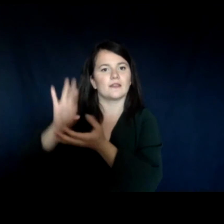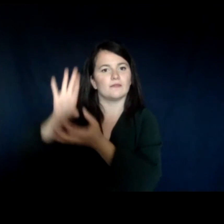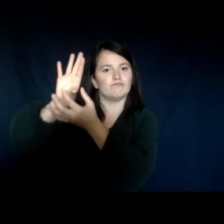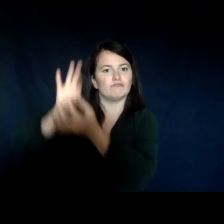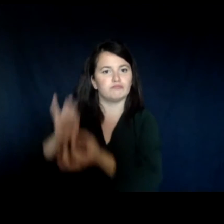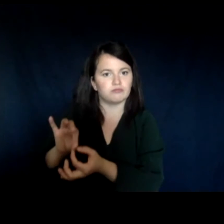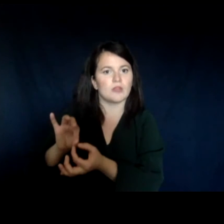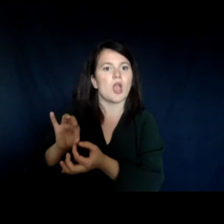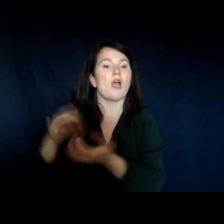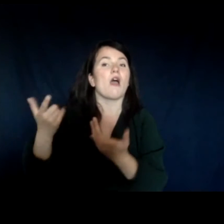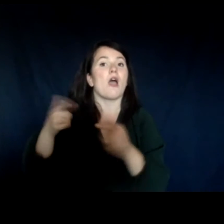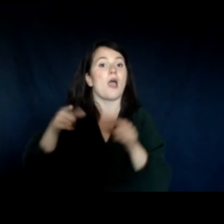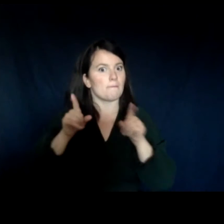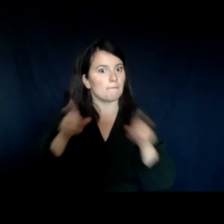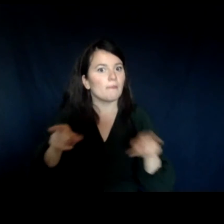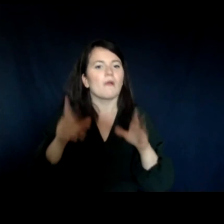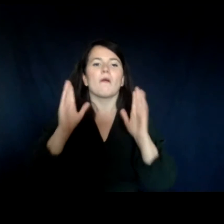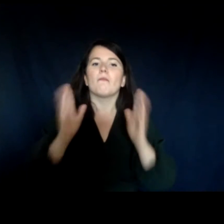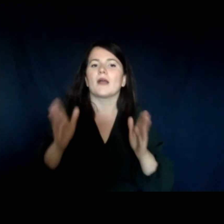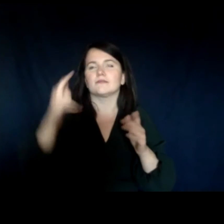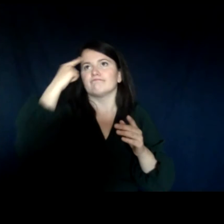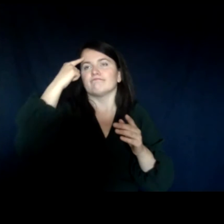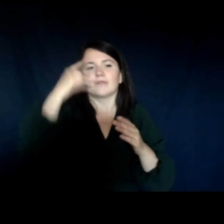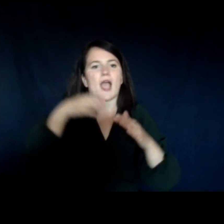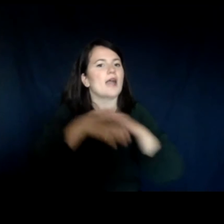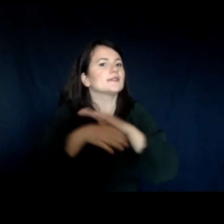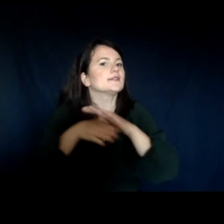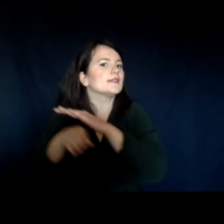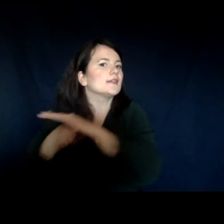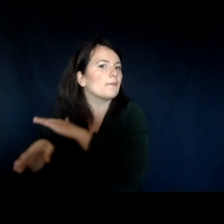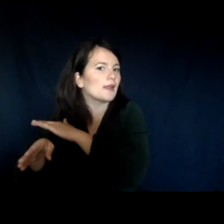for the continuity of the activities for persons with disabilities.